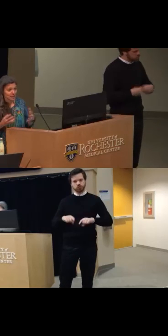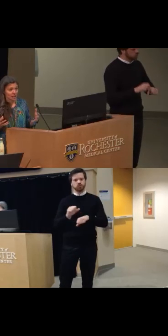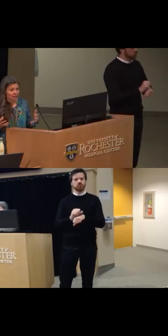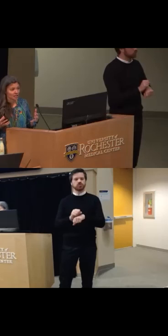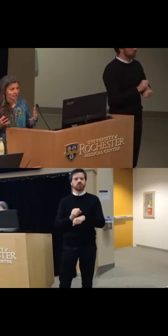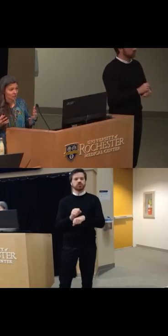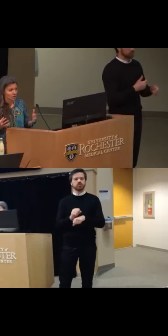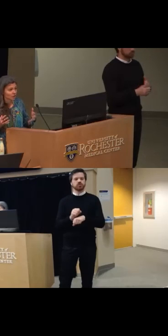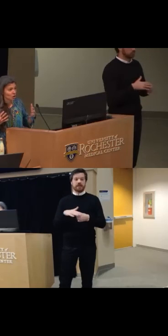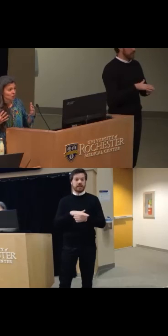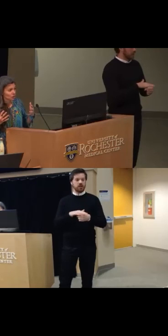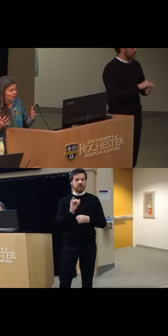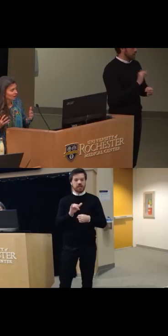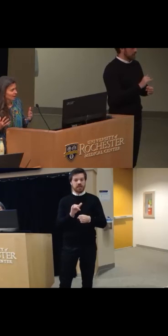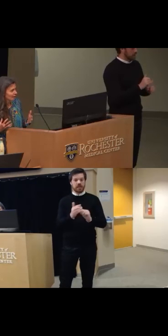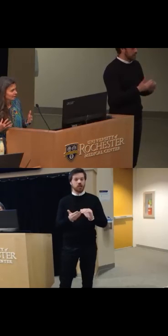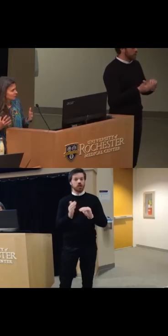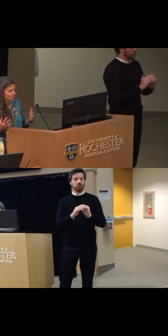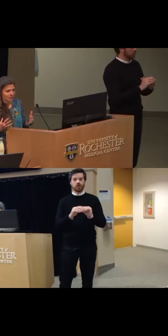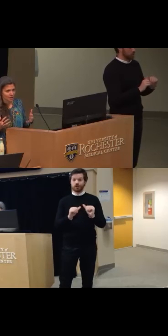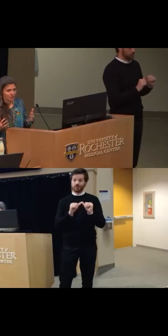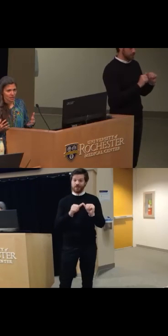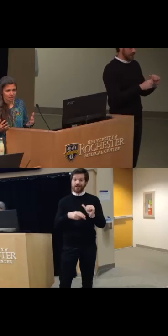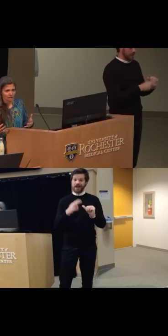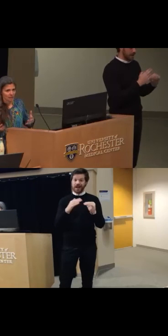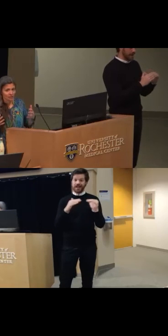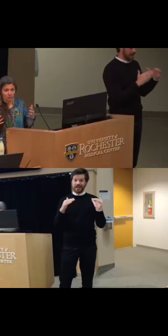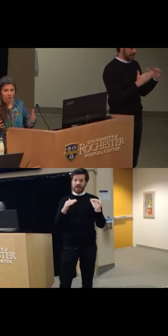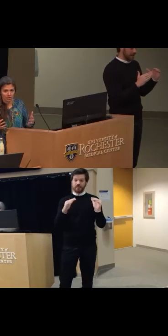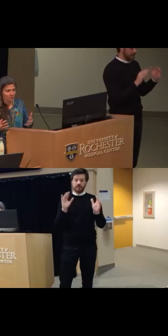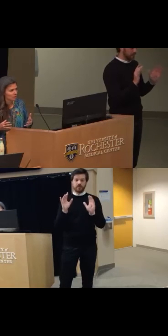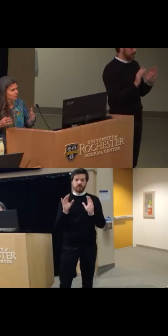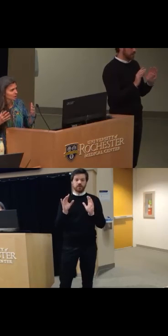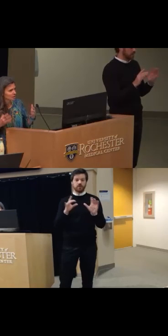that's areas that increase chronic high level traumatic stress like the emergency department